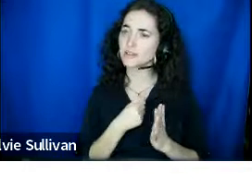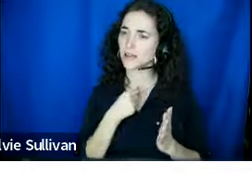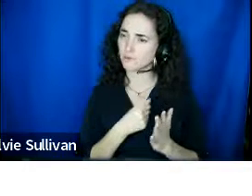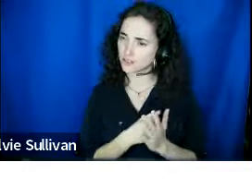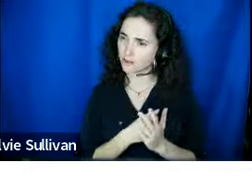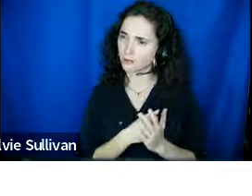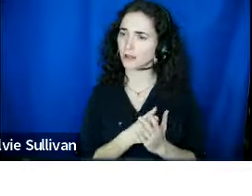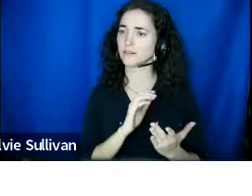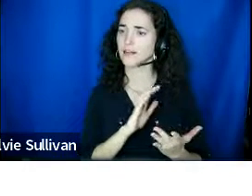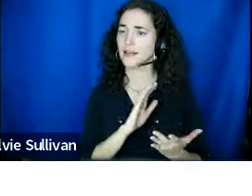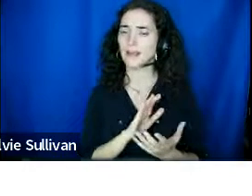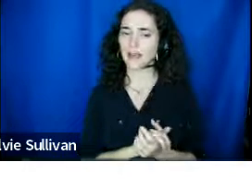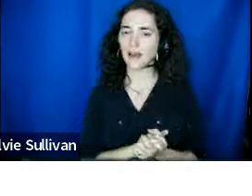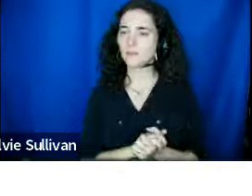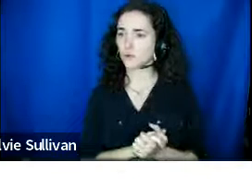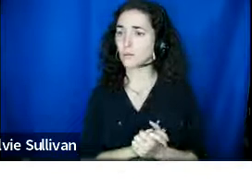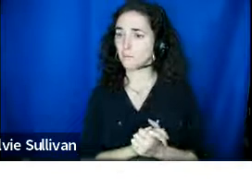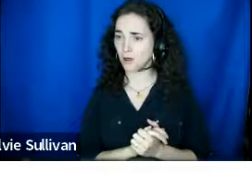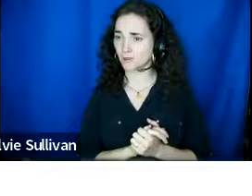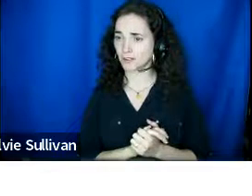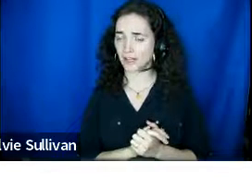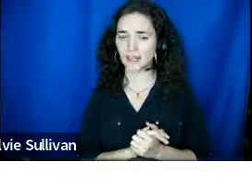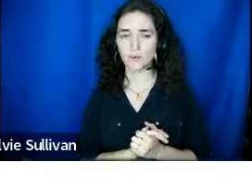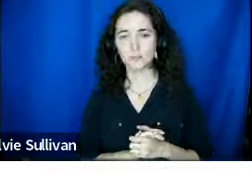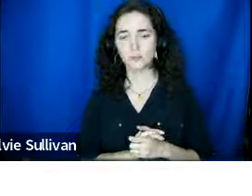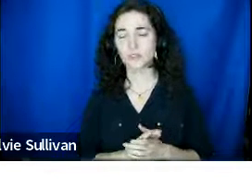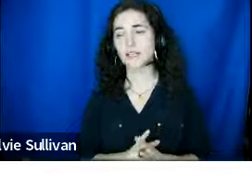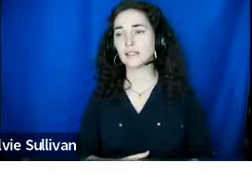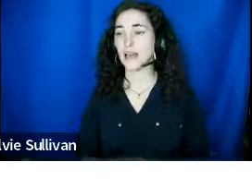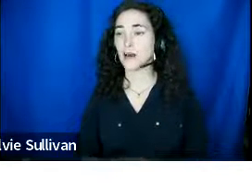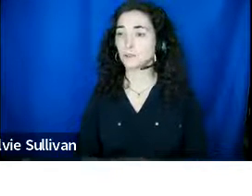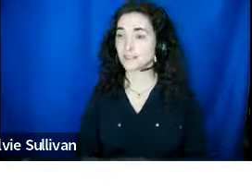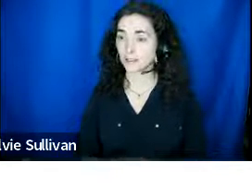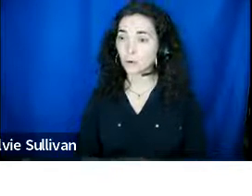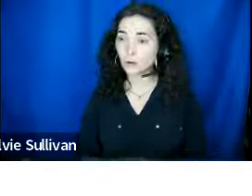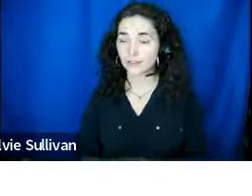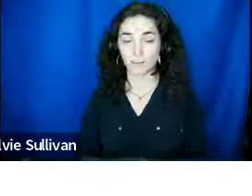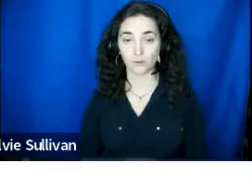minutes every single night, and after a month of that that was able to say, "The apple is in the ball."